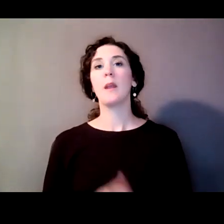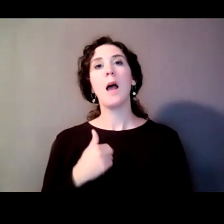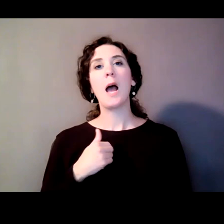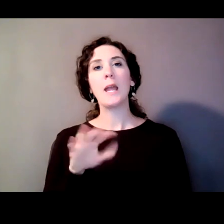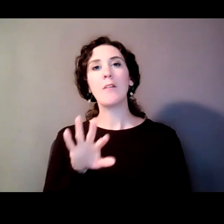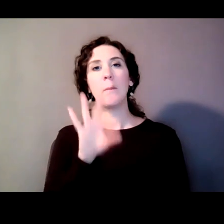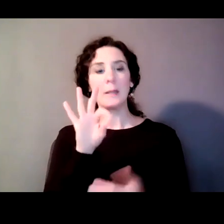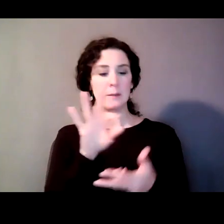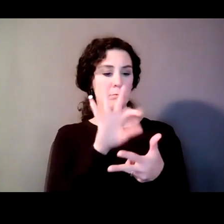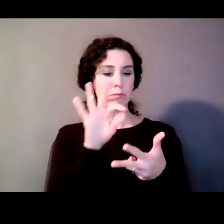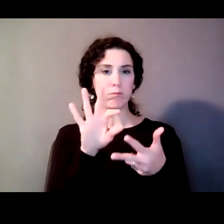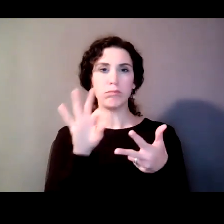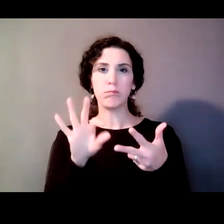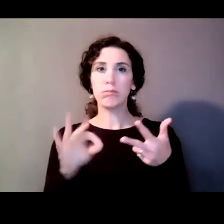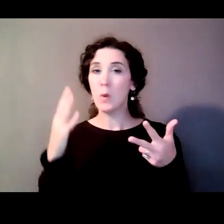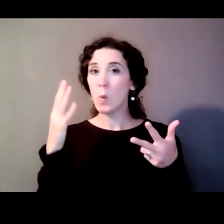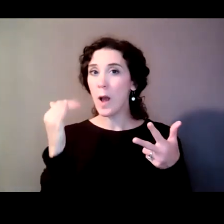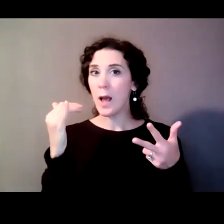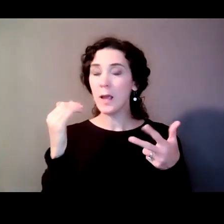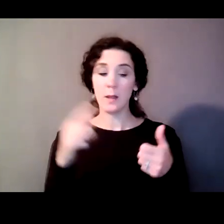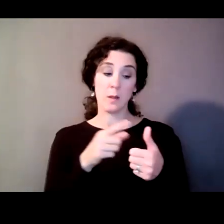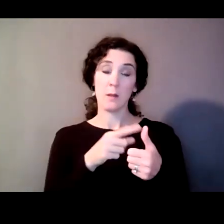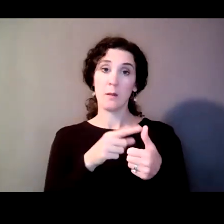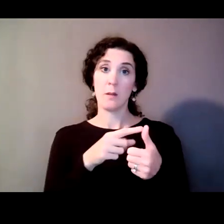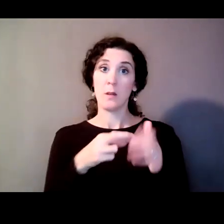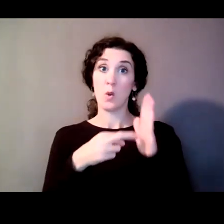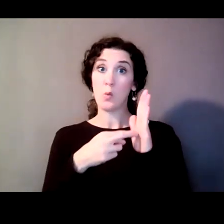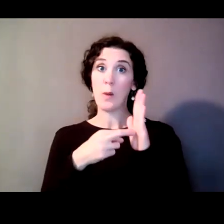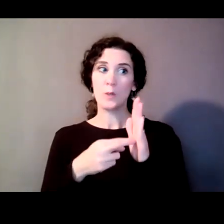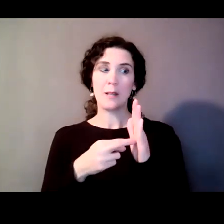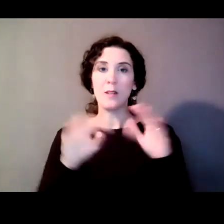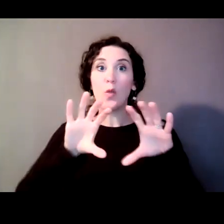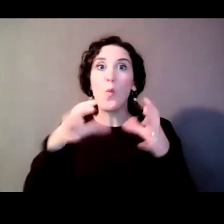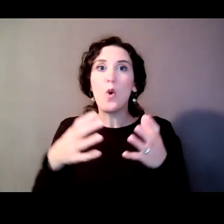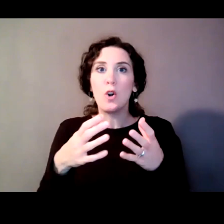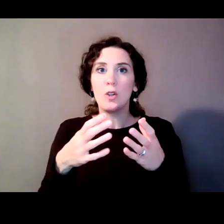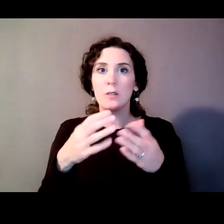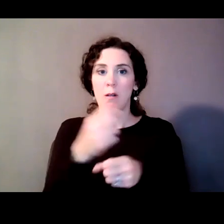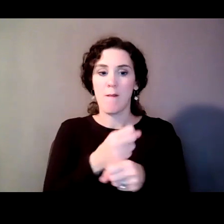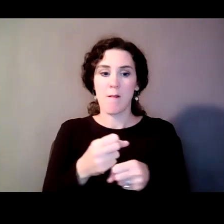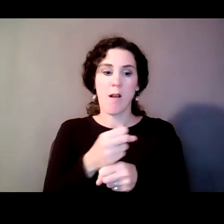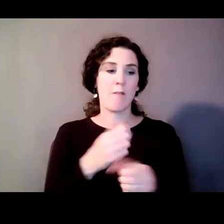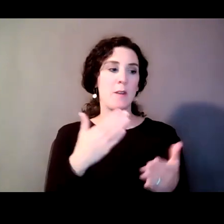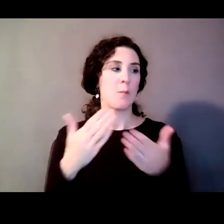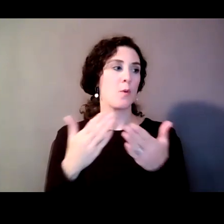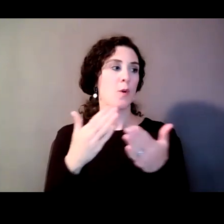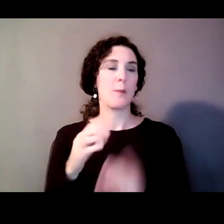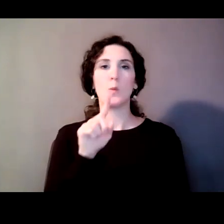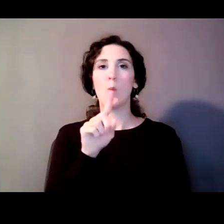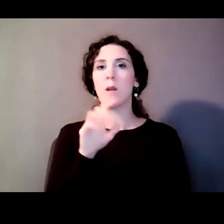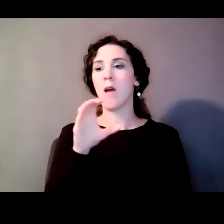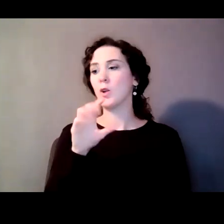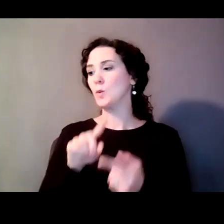because one of them represents in the world of coffee perhaps 100 to 1000 pounds